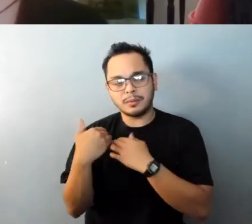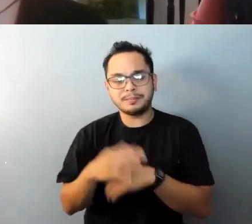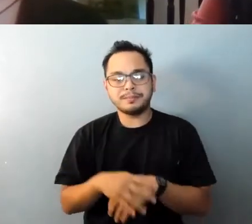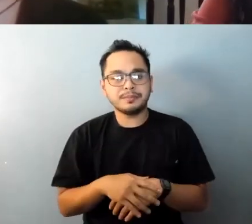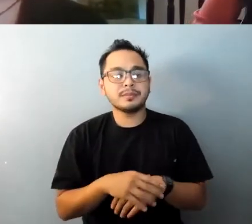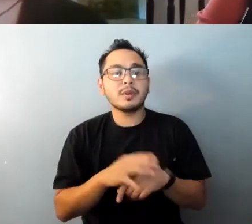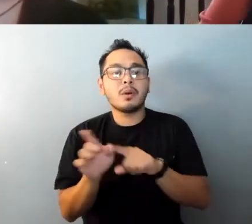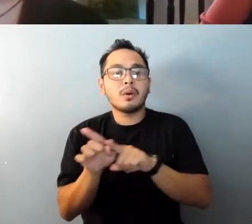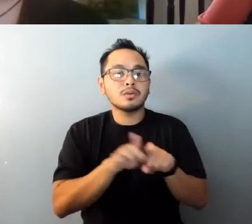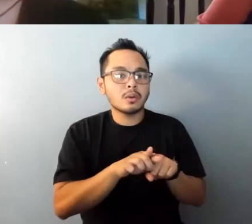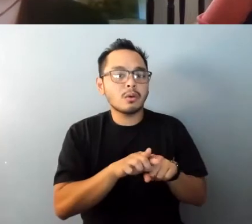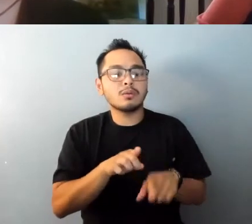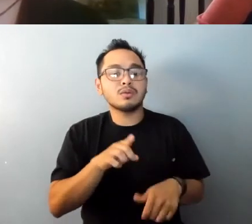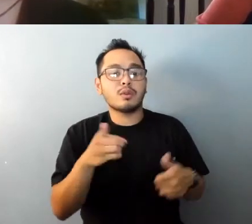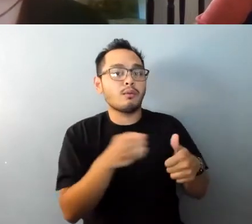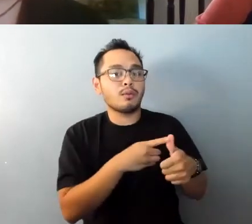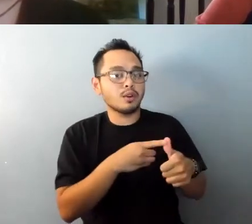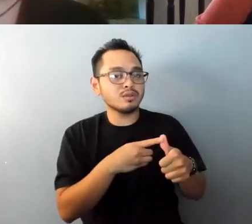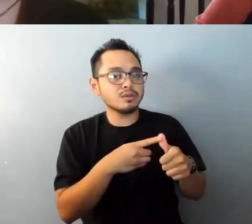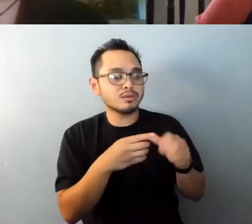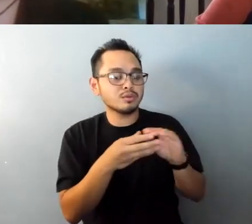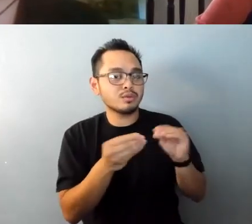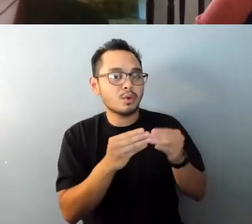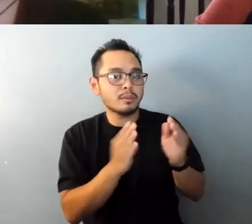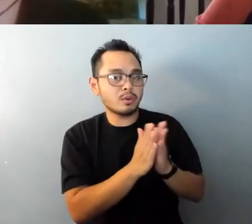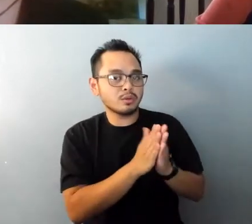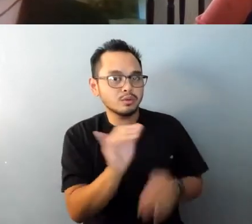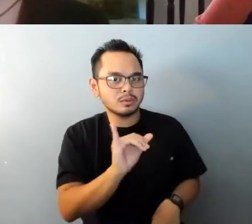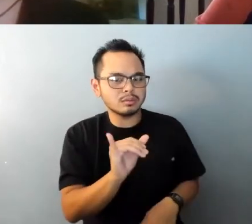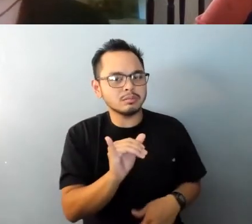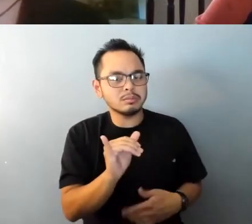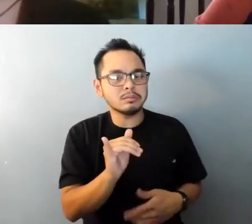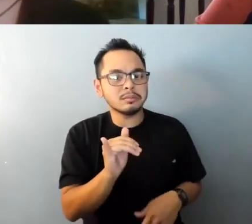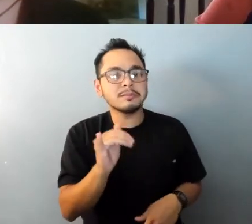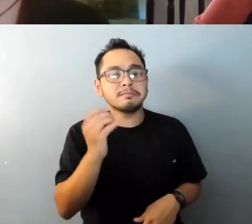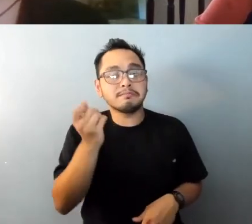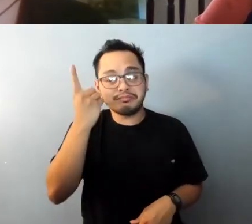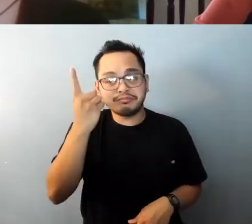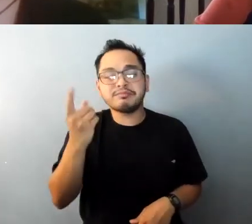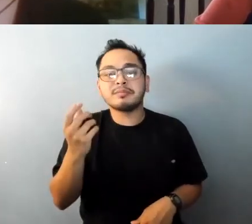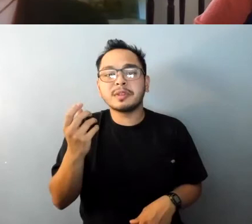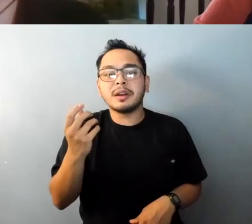to be said in the original. There are actually some really interesting essays out there that speculate on Gatsby's